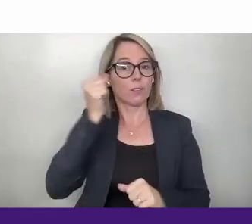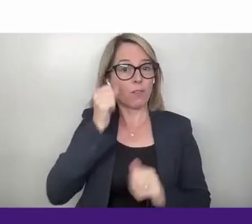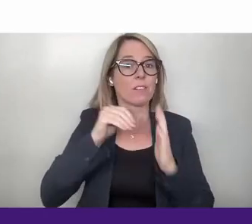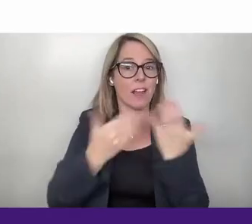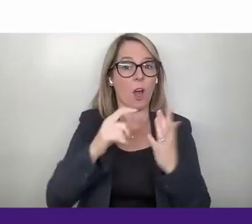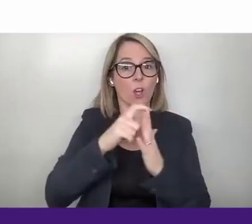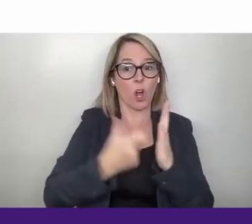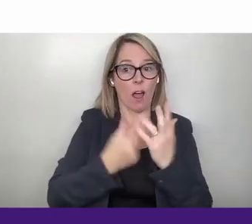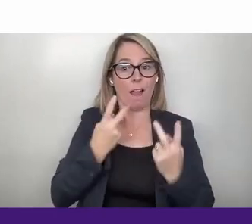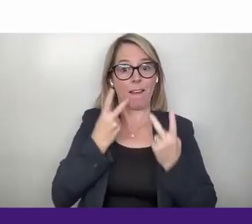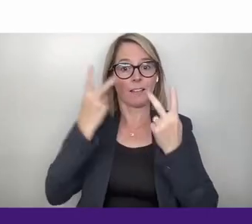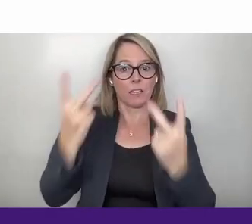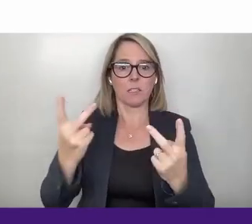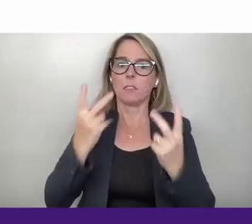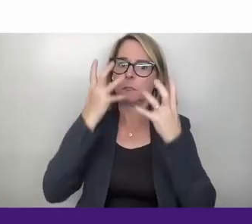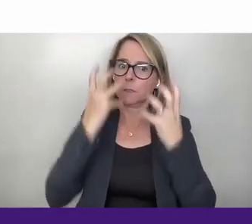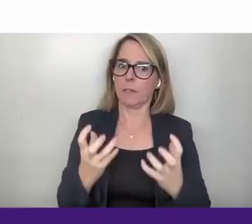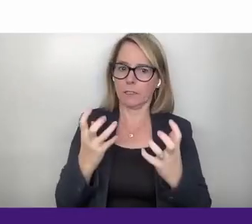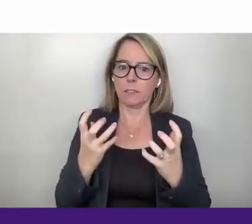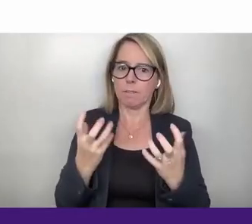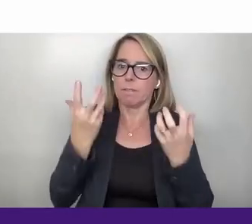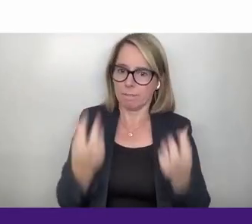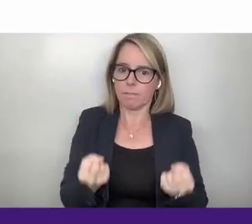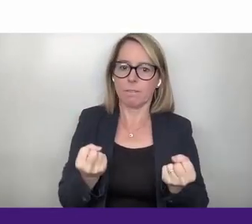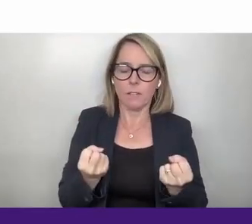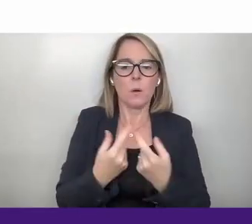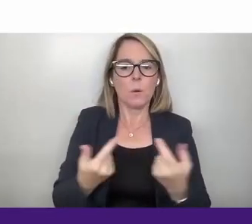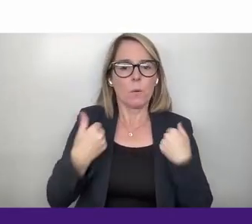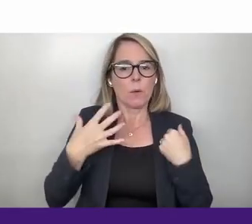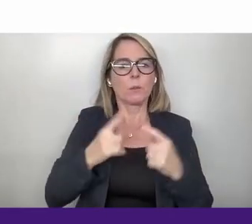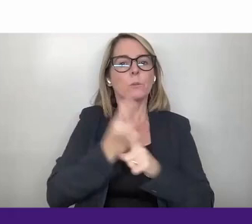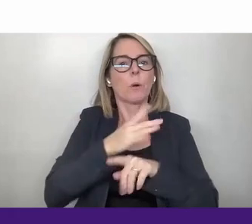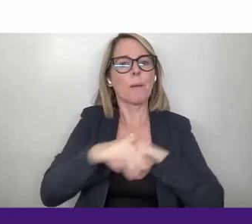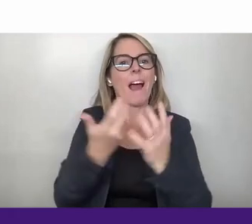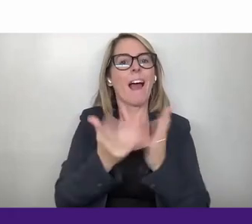tell you about some things that we can do to make visiting our clinic less stressful.